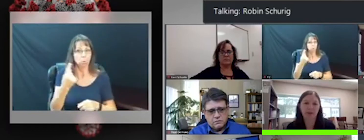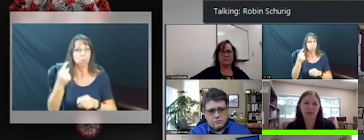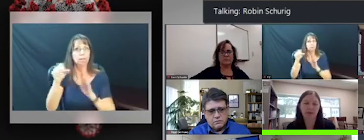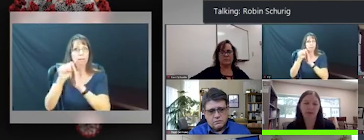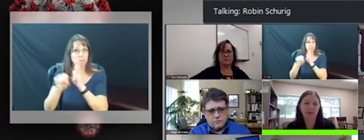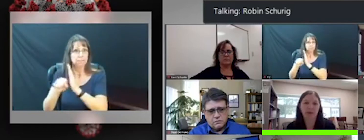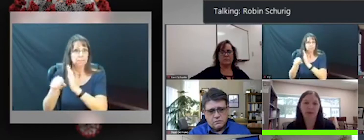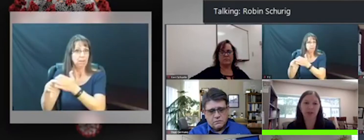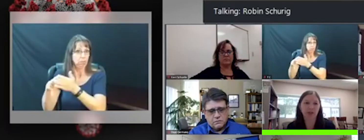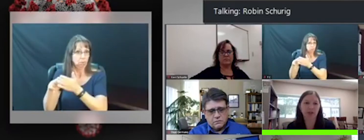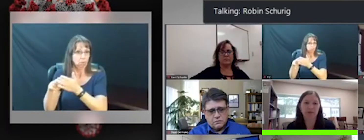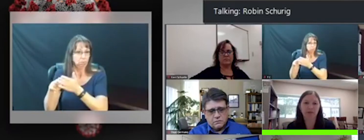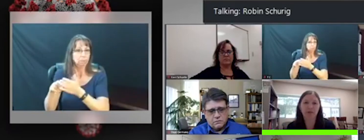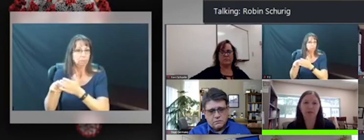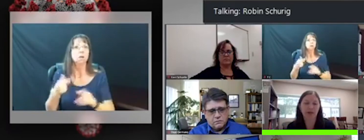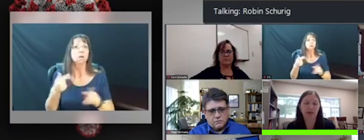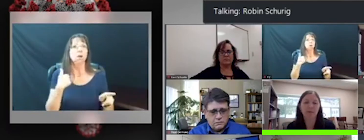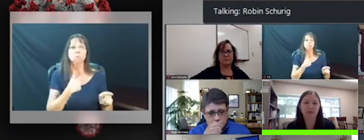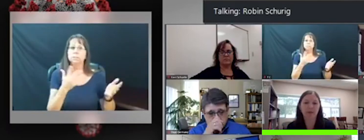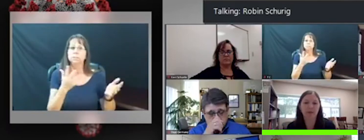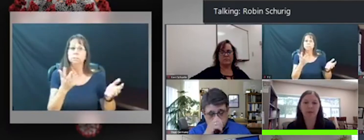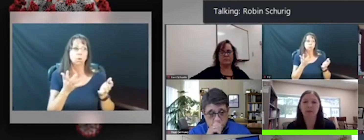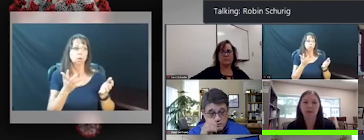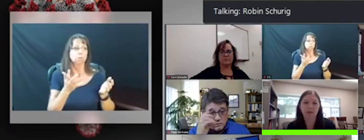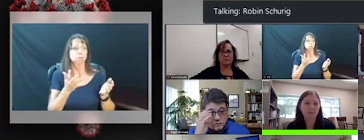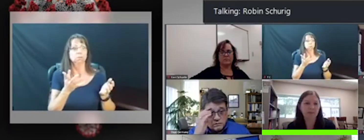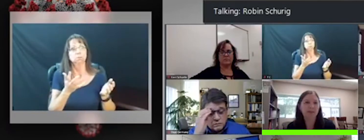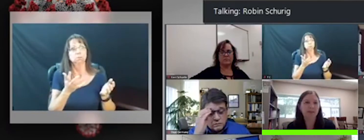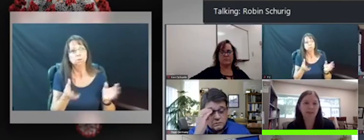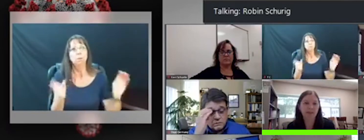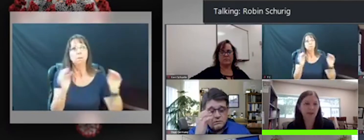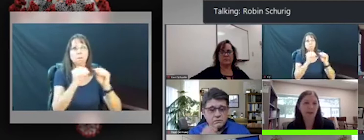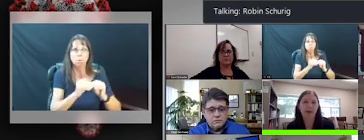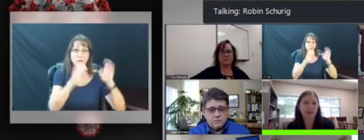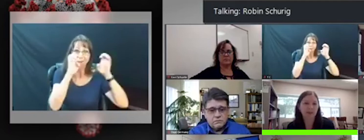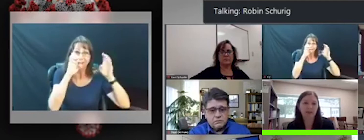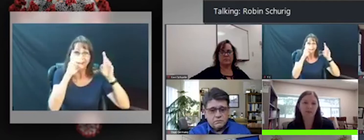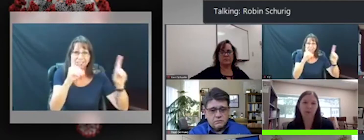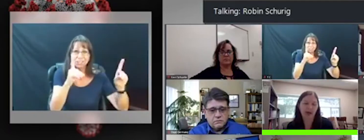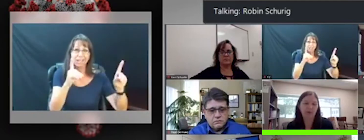to increase our education efforts to try to get people to distance and wear their mask and avoid